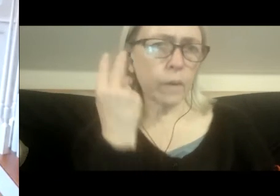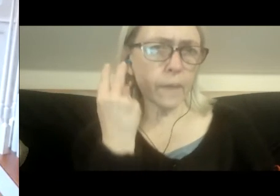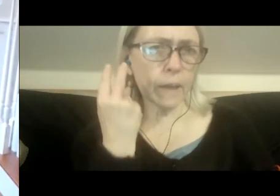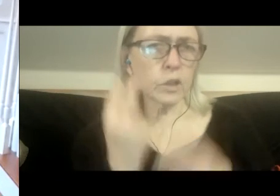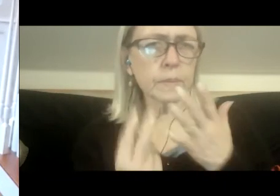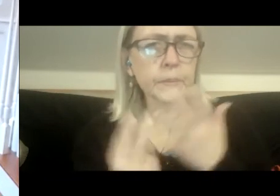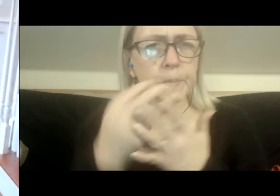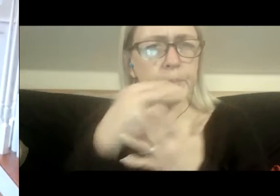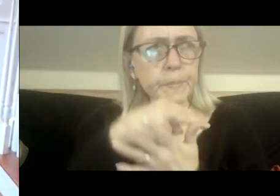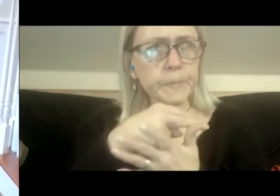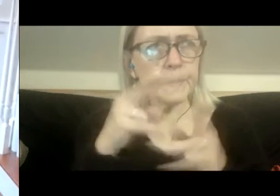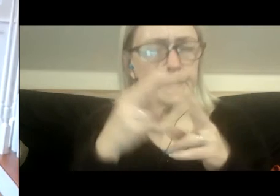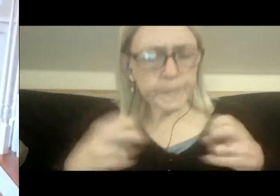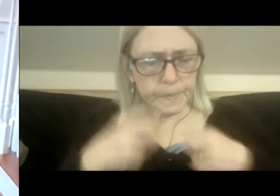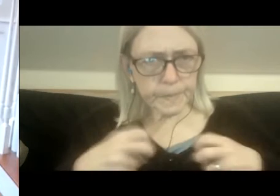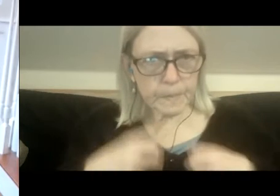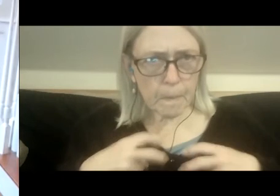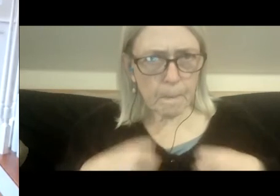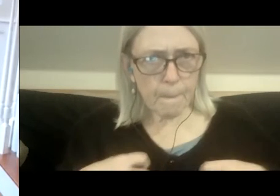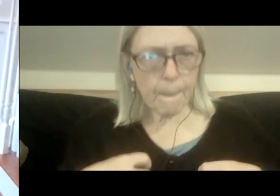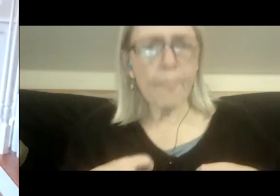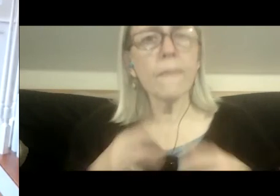inspired by the Black Lives Matter movement.